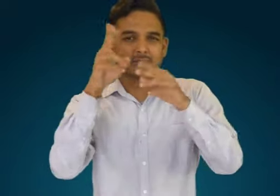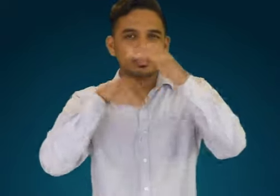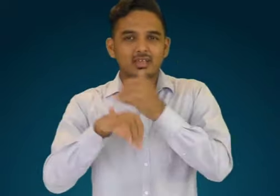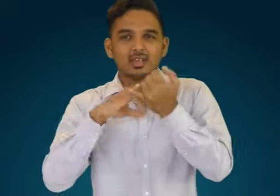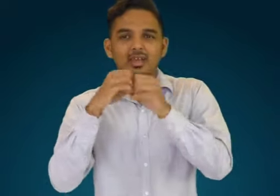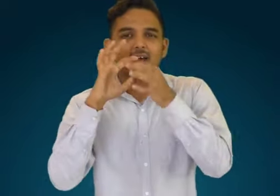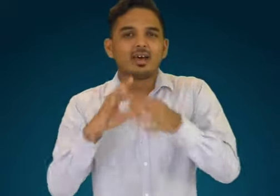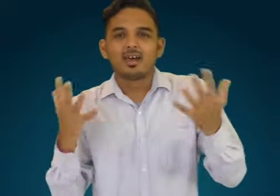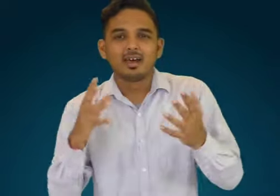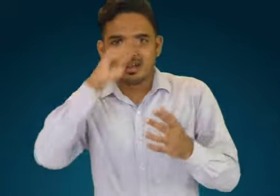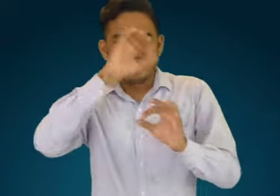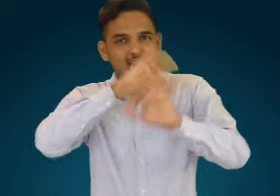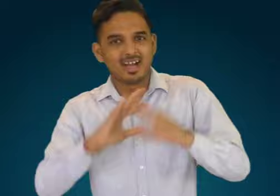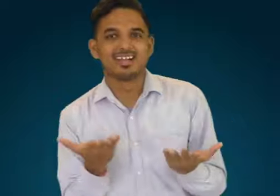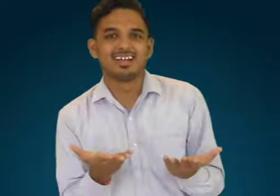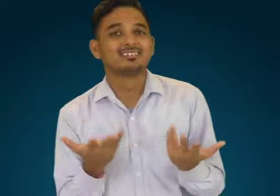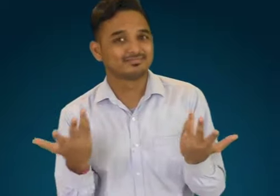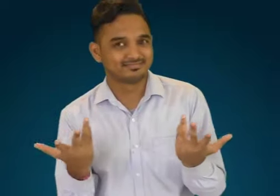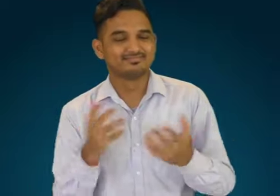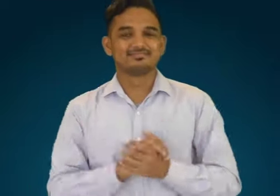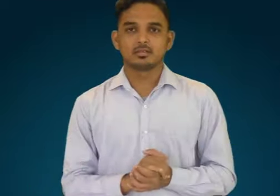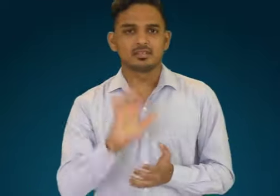english written on the blackboard